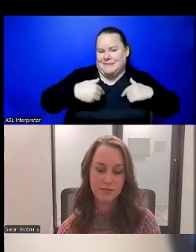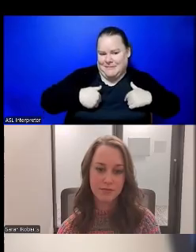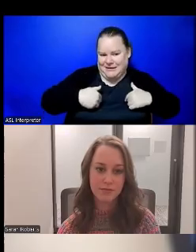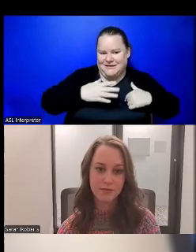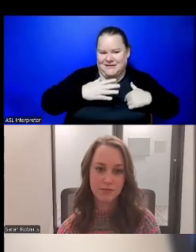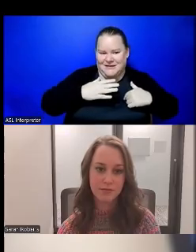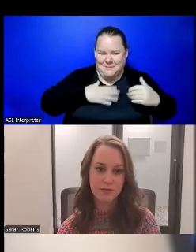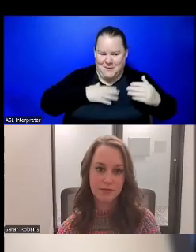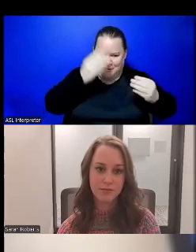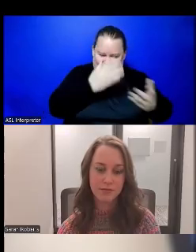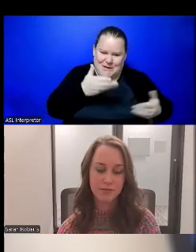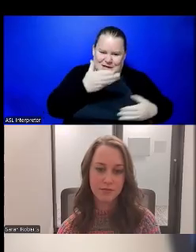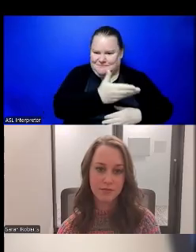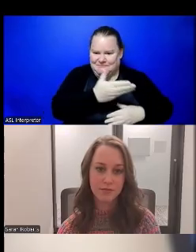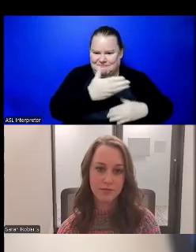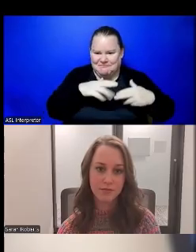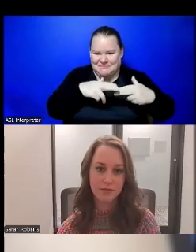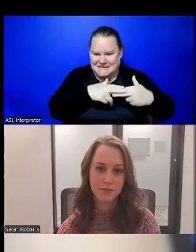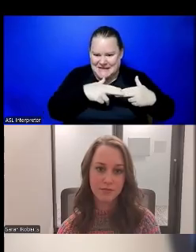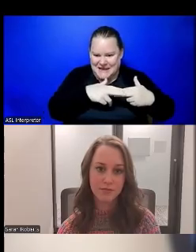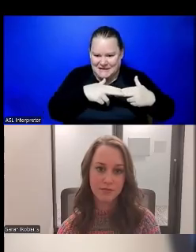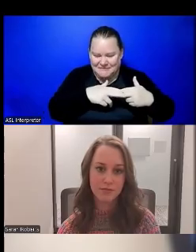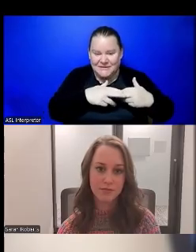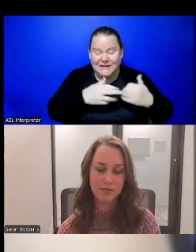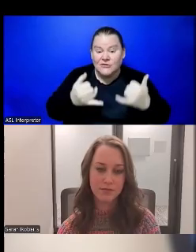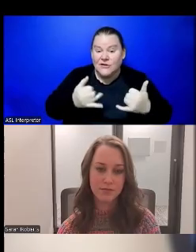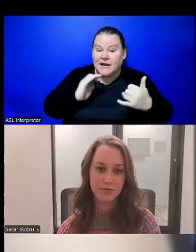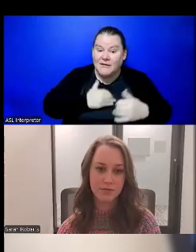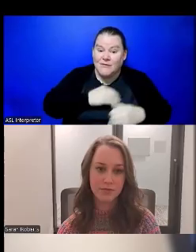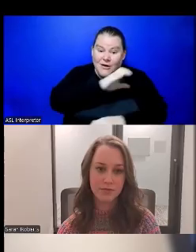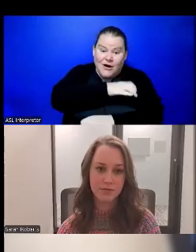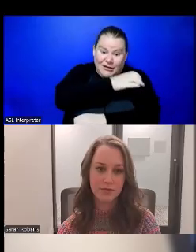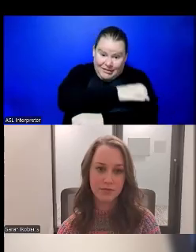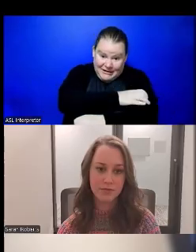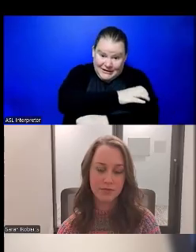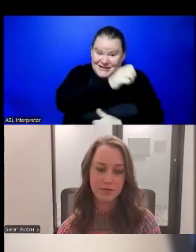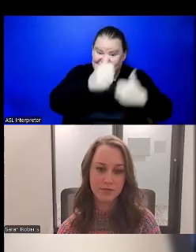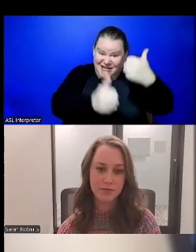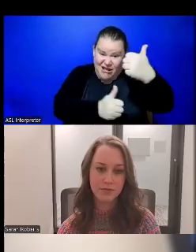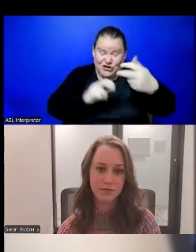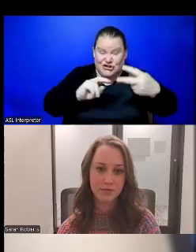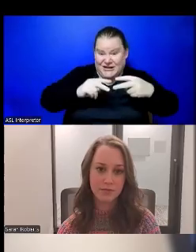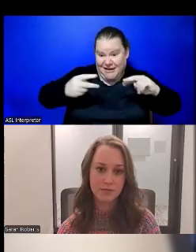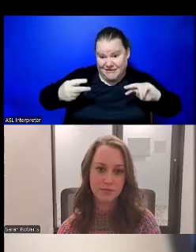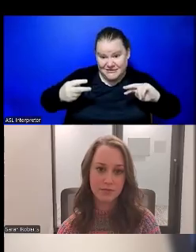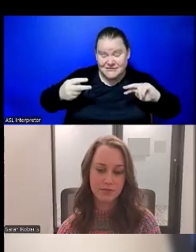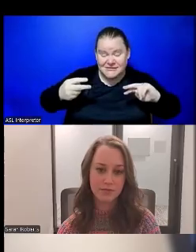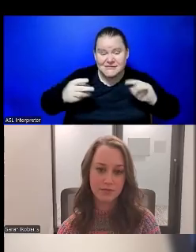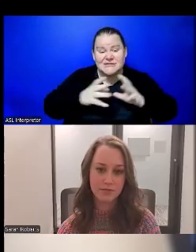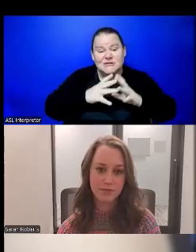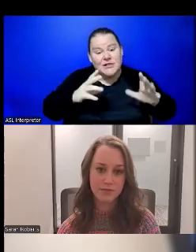slide right now, our clinic is housed through genetics, so a lot of those questions, concerns and new referrals will come